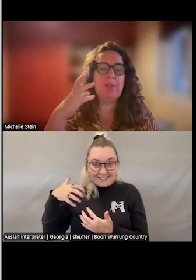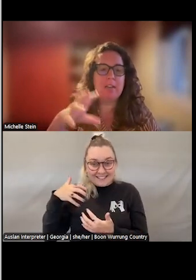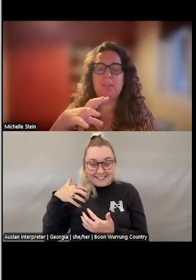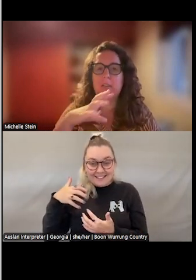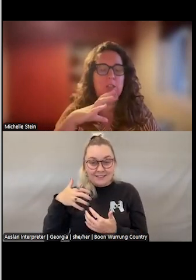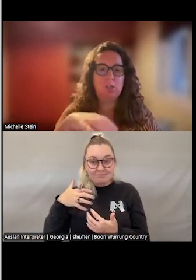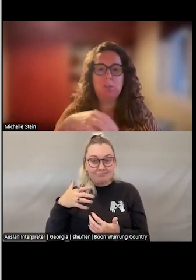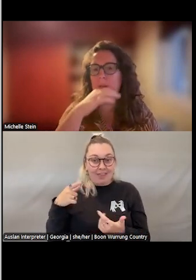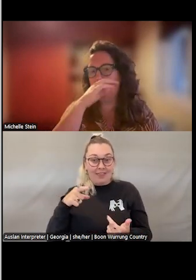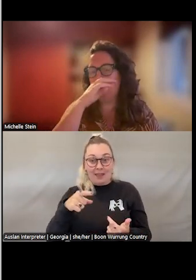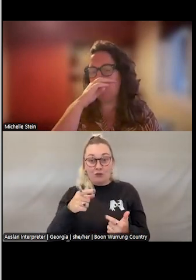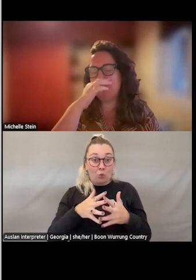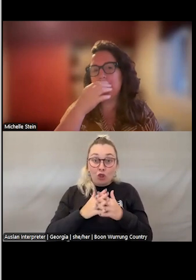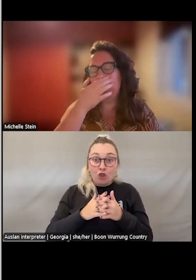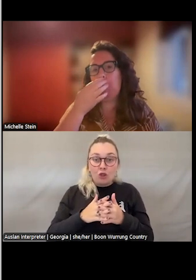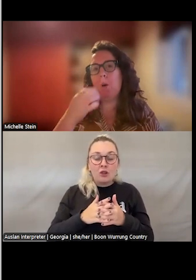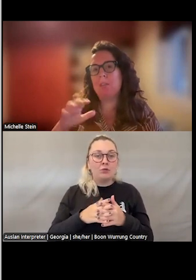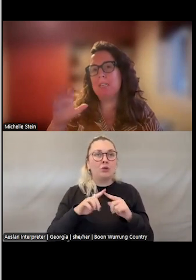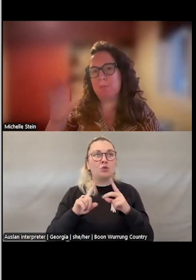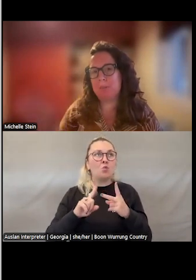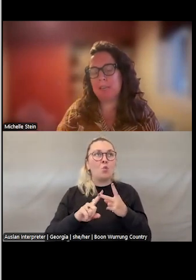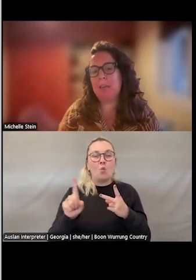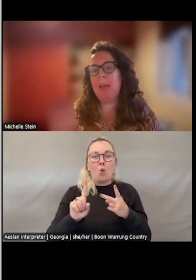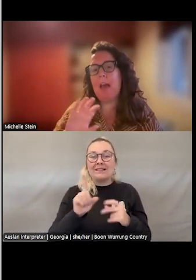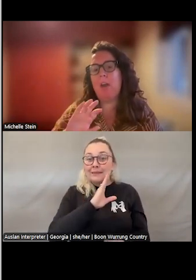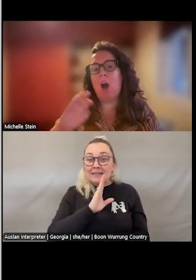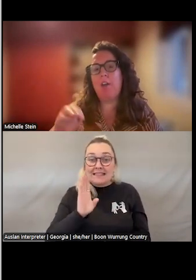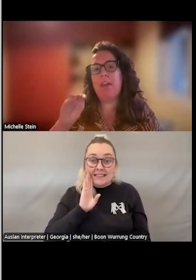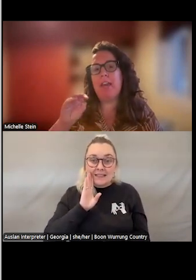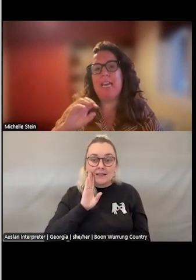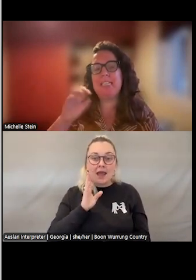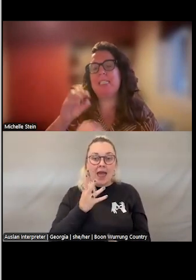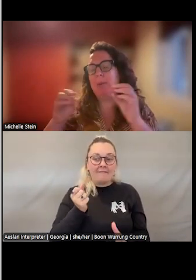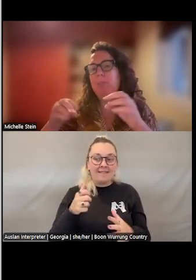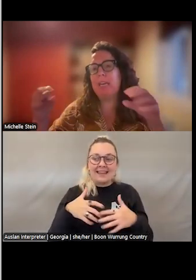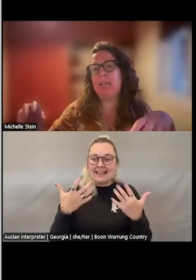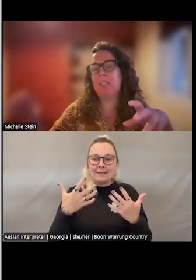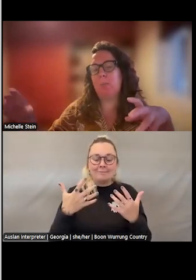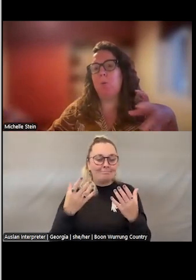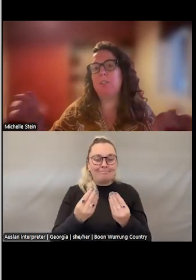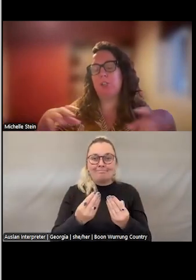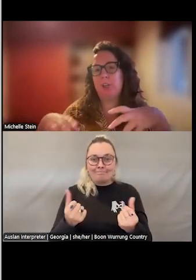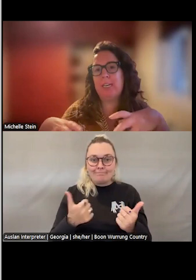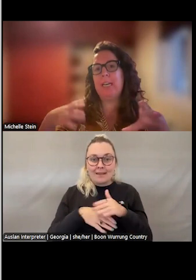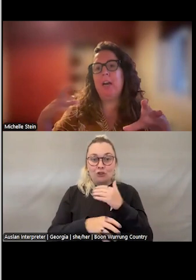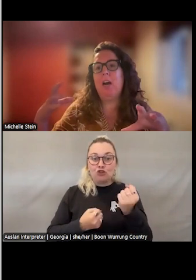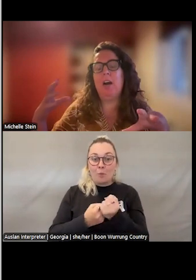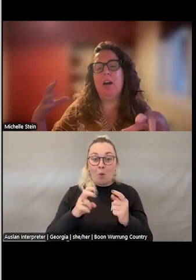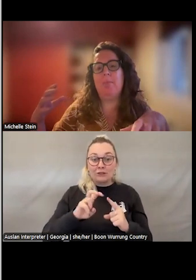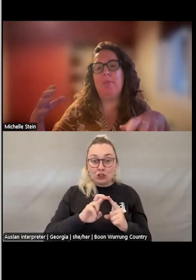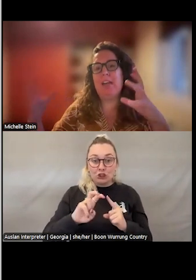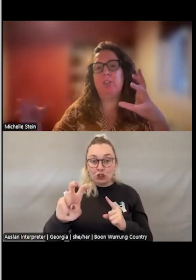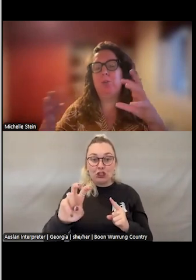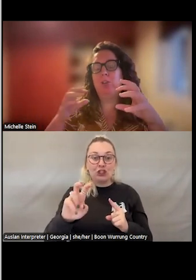the digital, what is missing, and is there something in a supporter journey where you